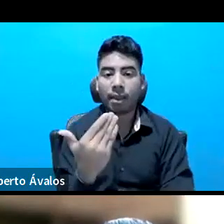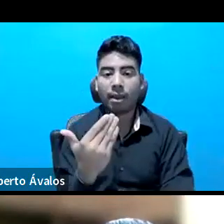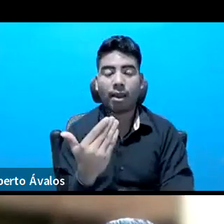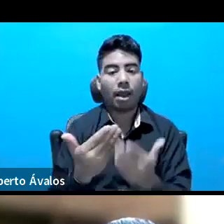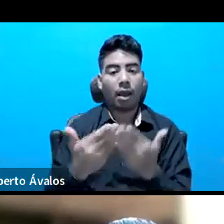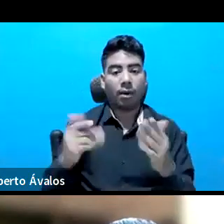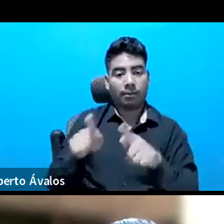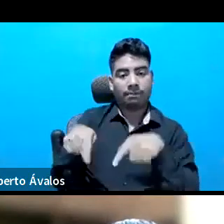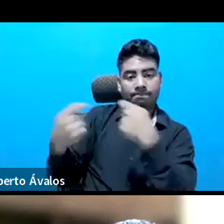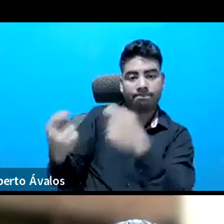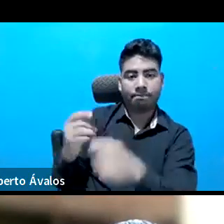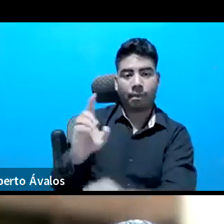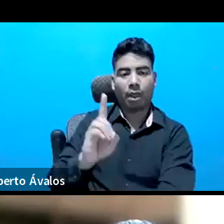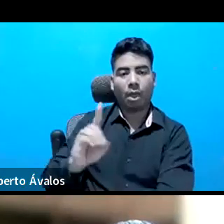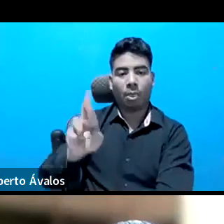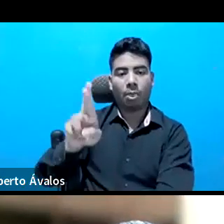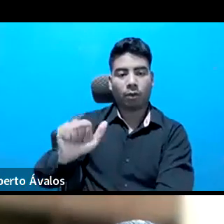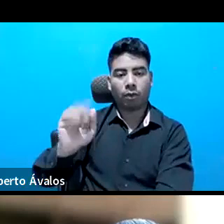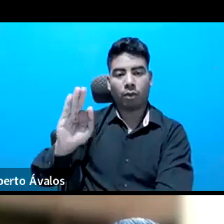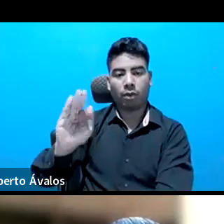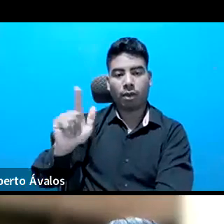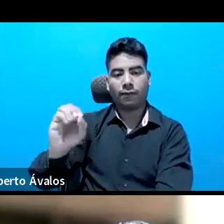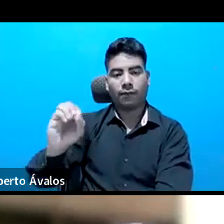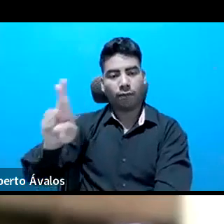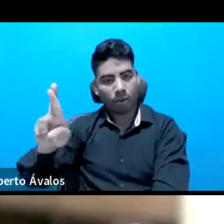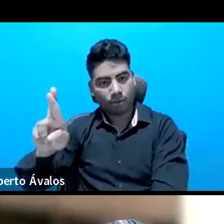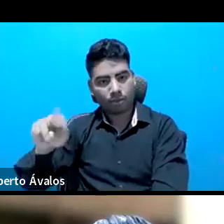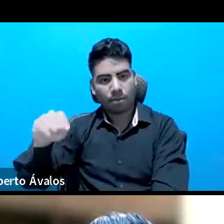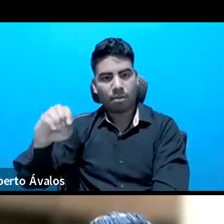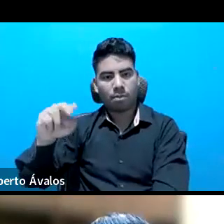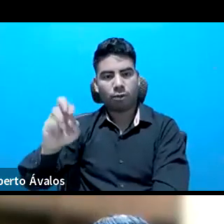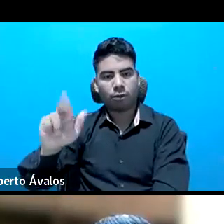A Laplace